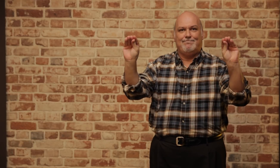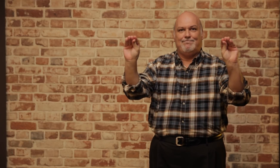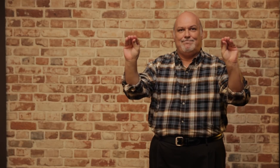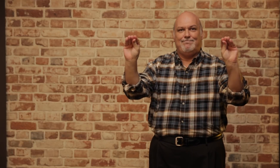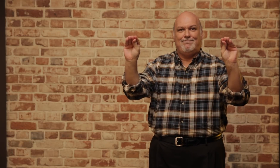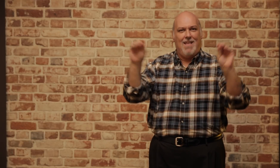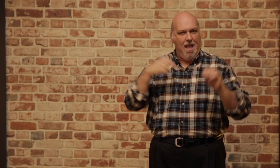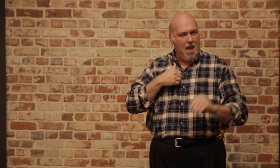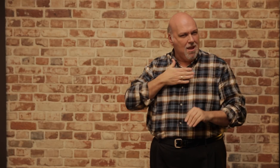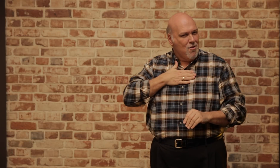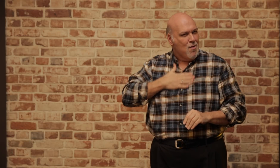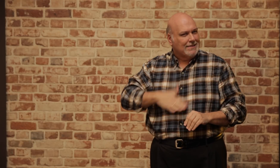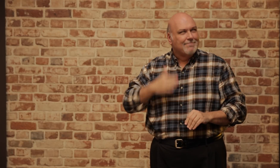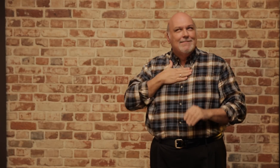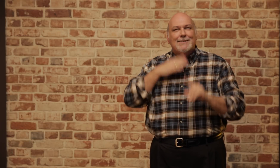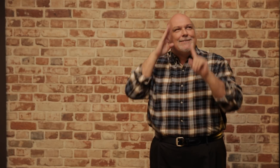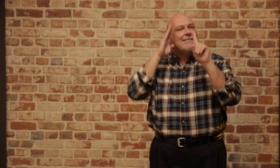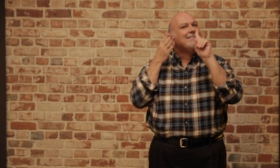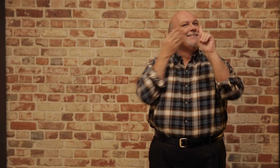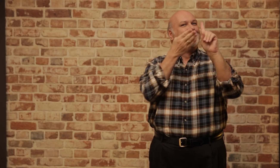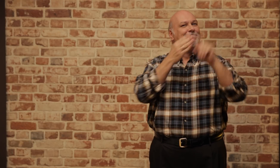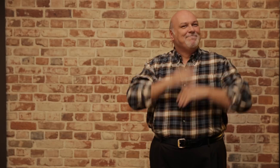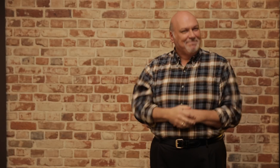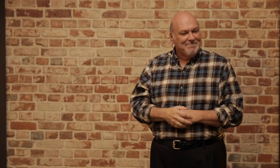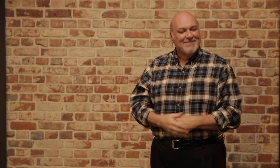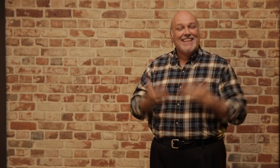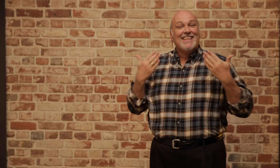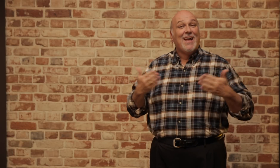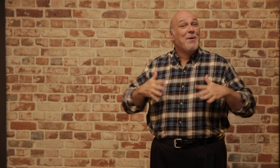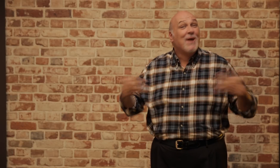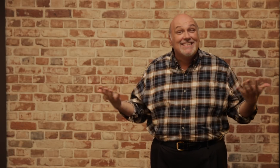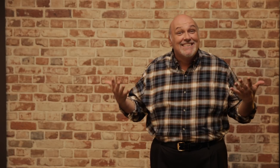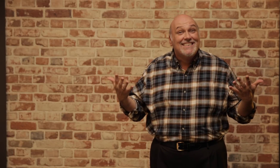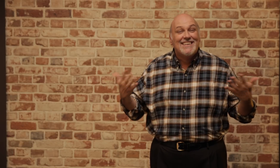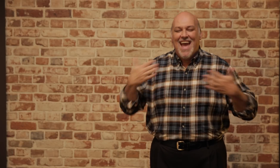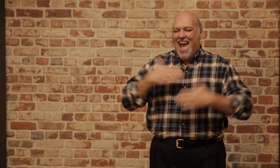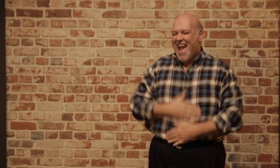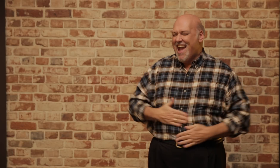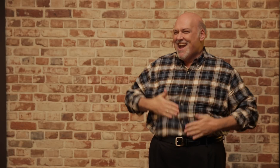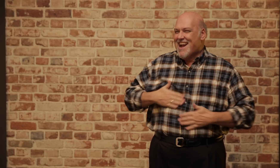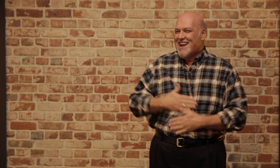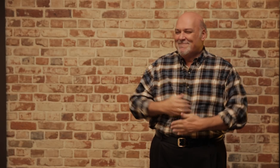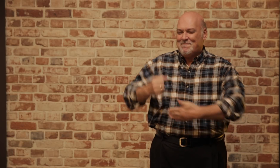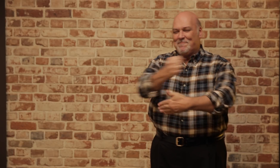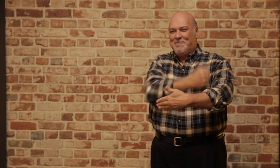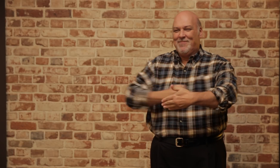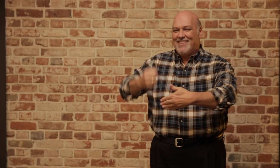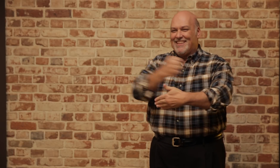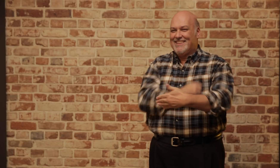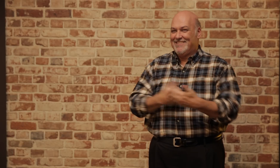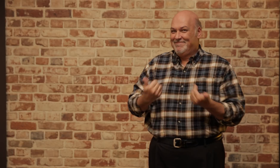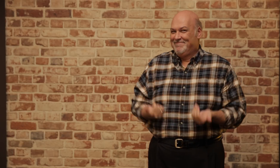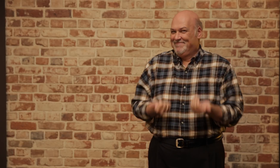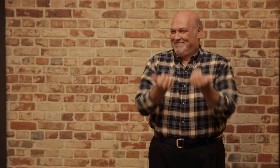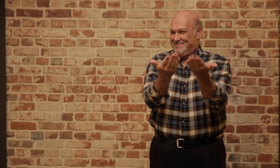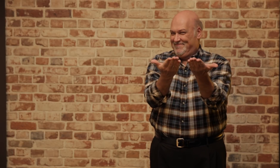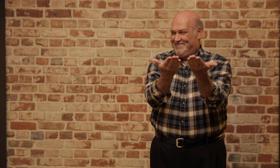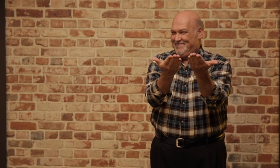That’s my goal, wanting a pause remote! Now it’s time for CookSign!